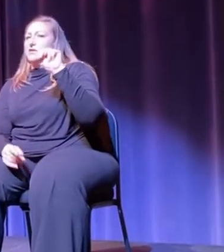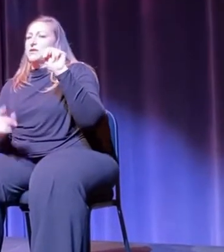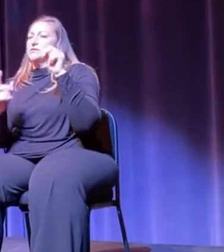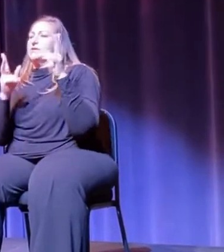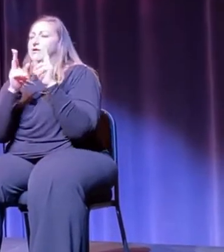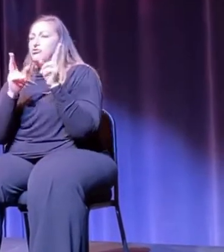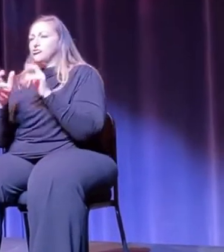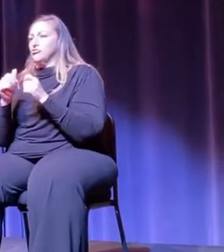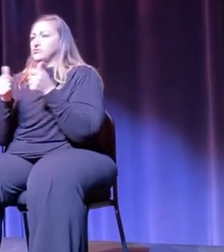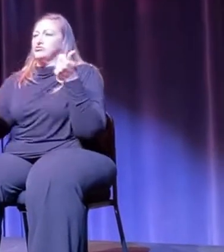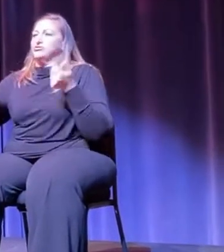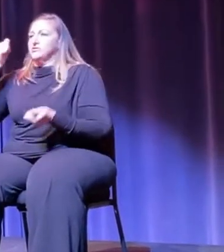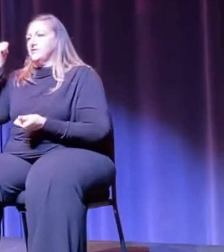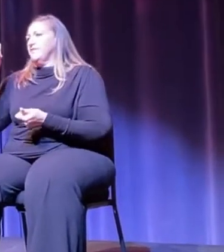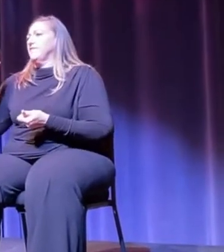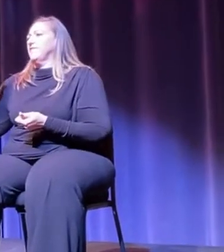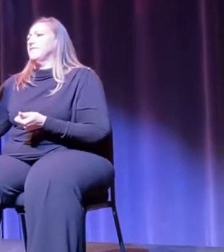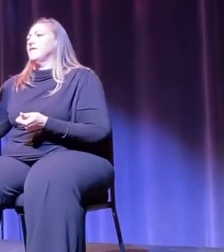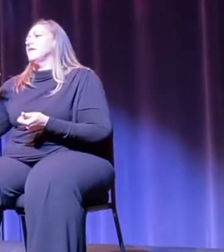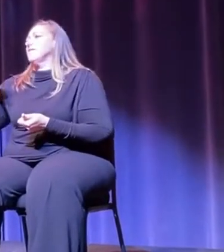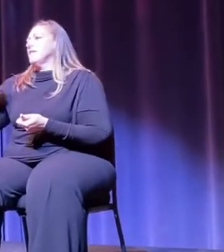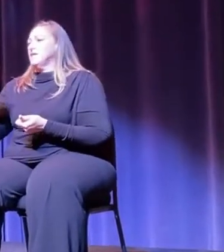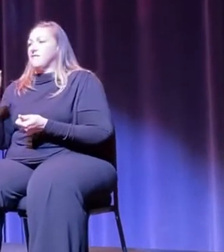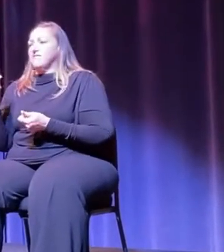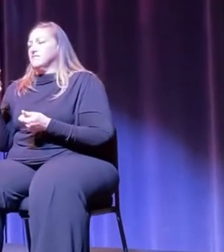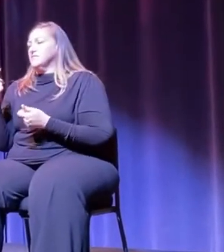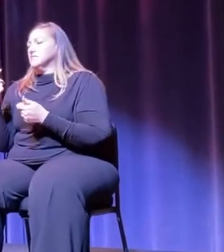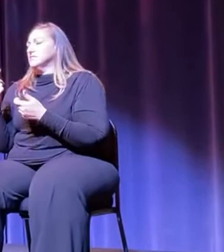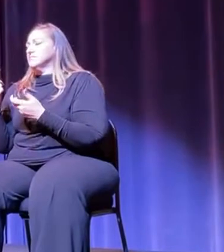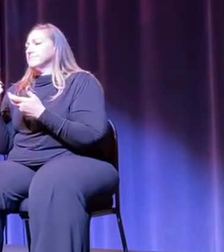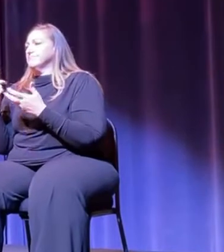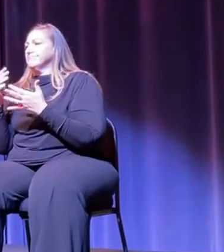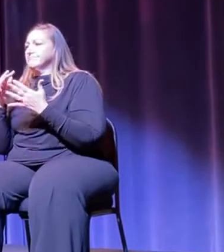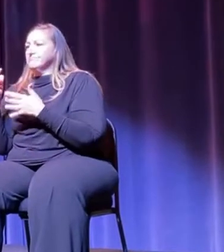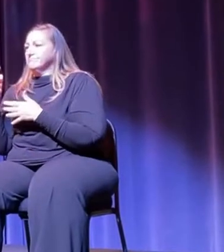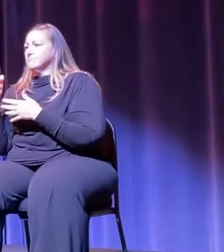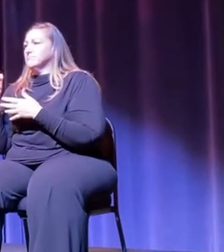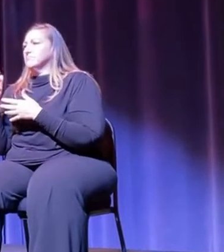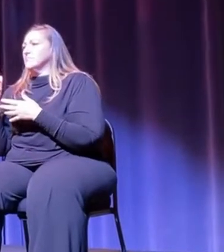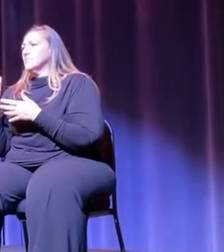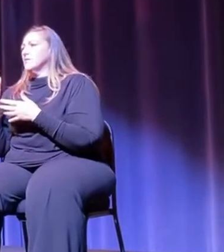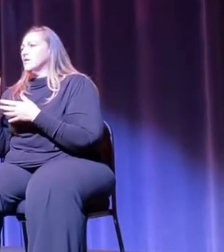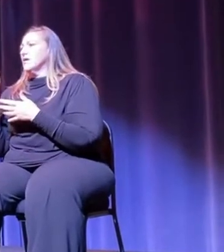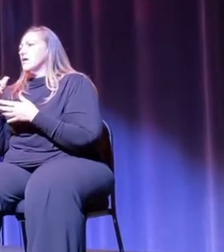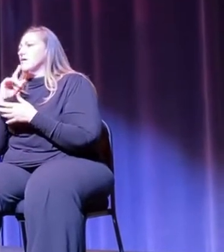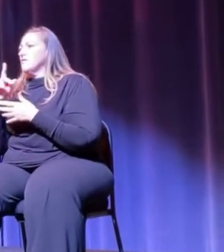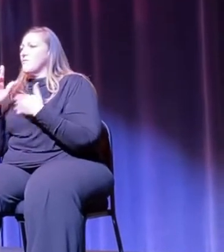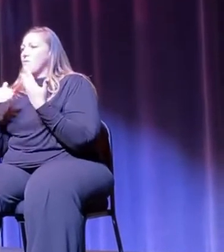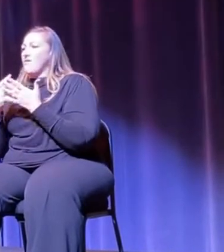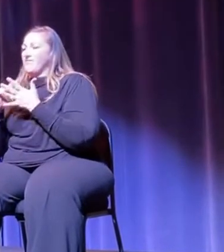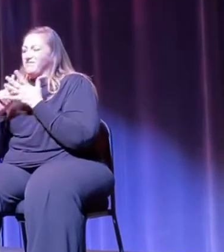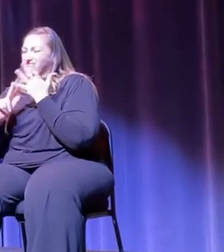and they curate Anomaly, they curate Alocasia, they curate all these other projects